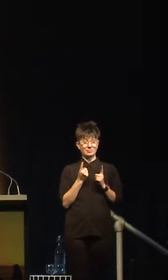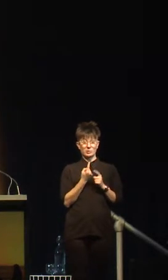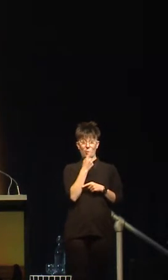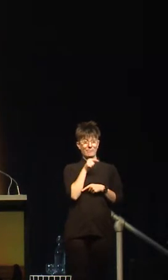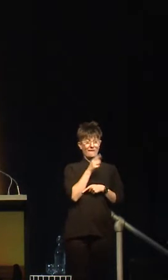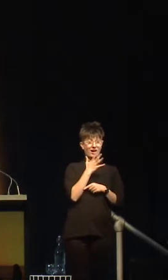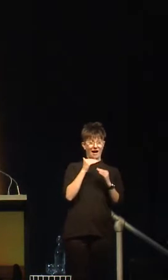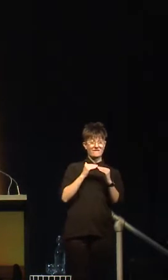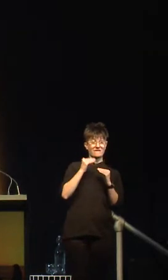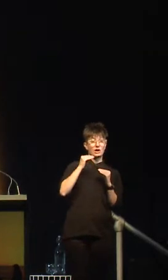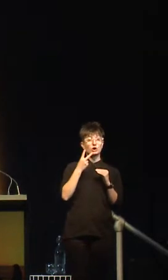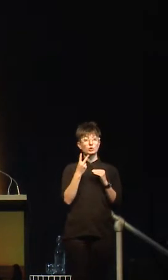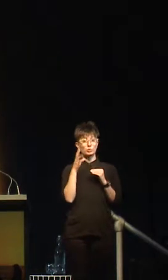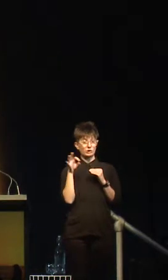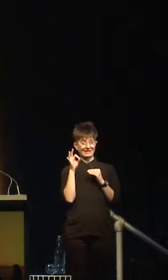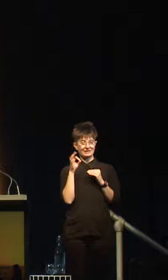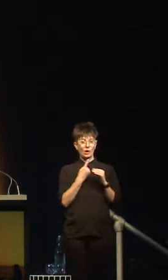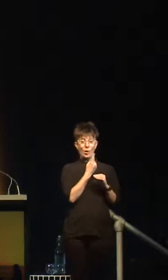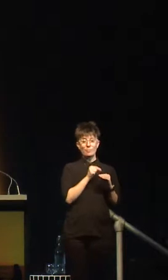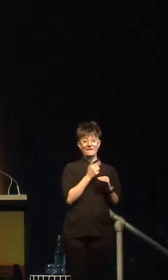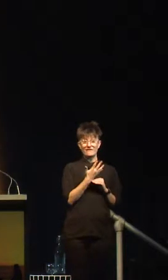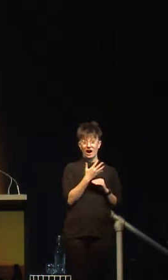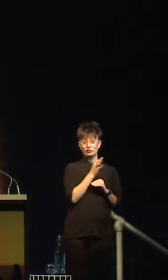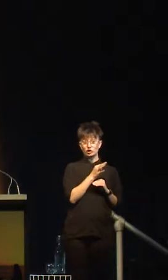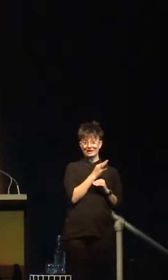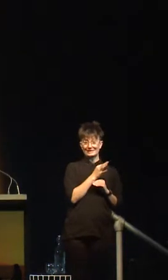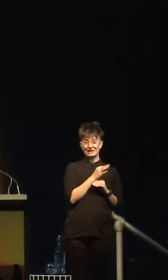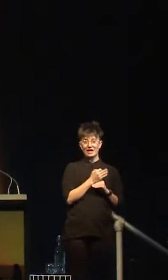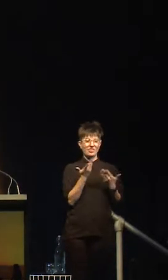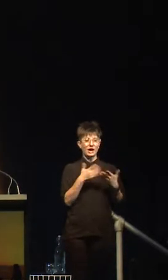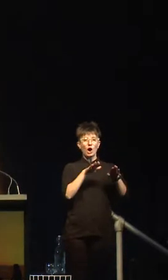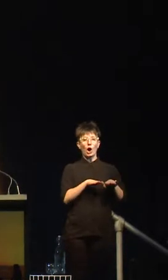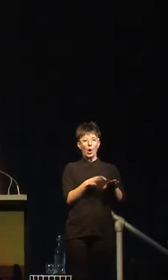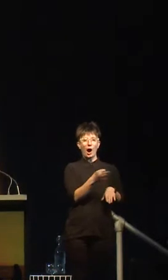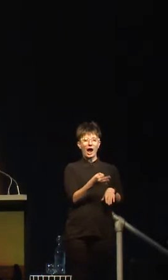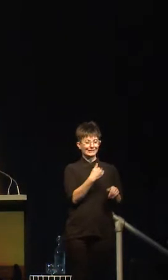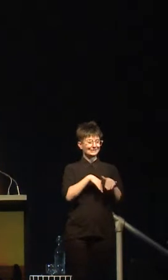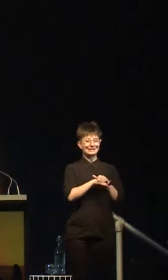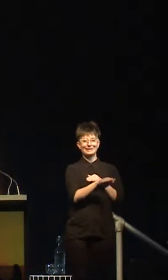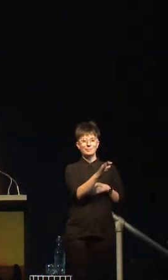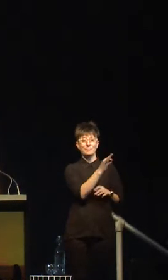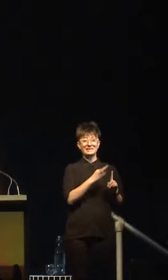half deg0rees the low lying states in the Pacific have a chance of retaining the territory.